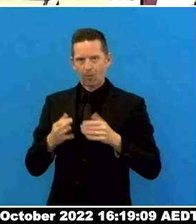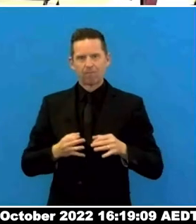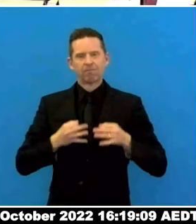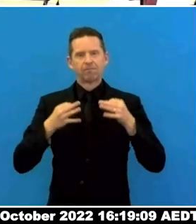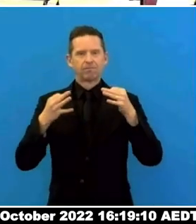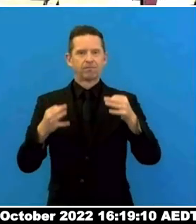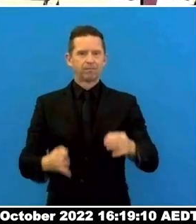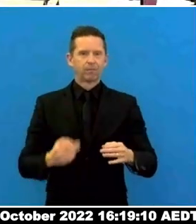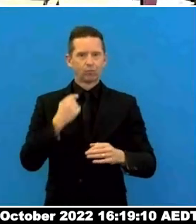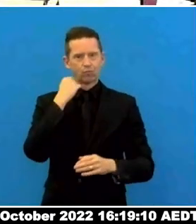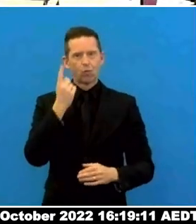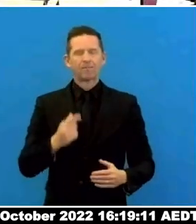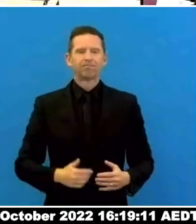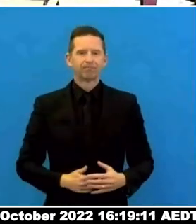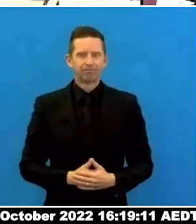The Royal Commission is adjourned.